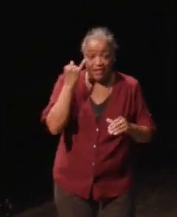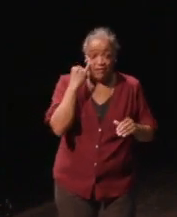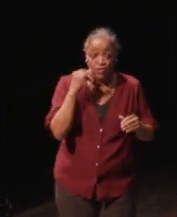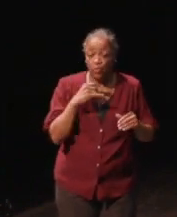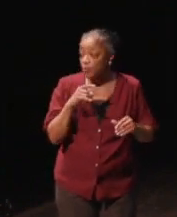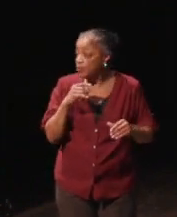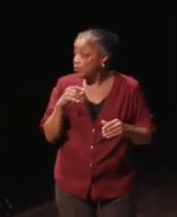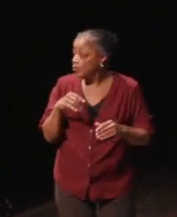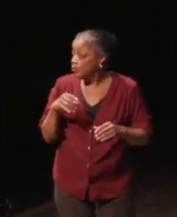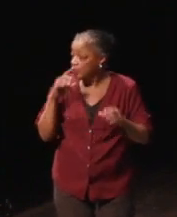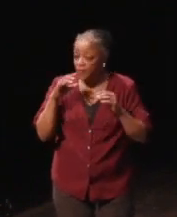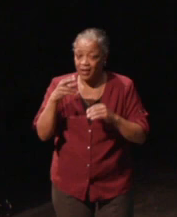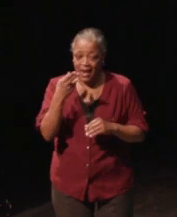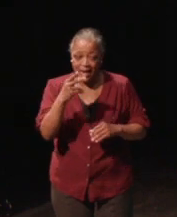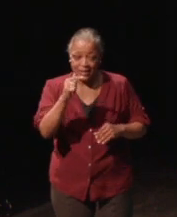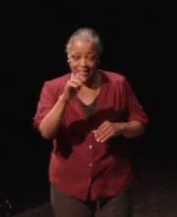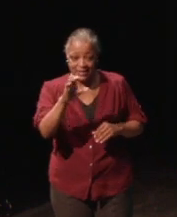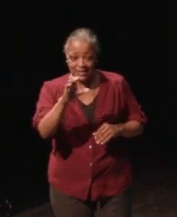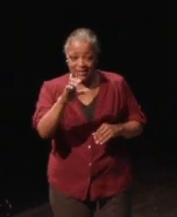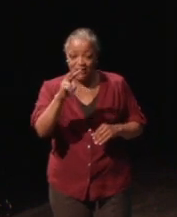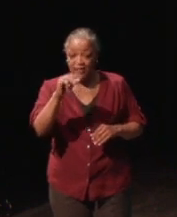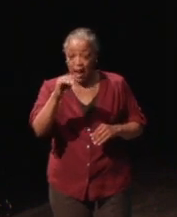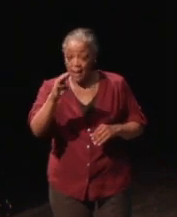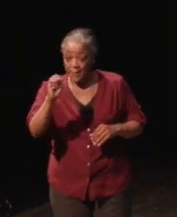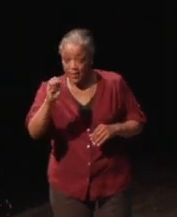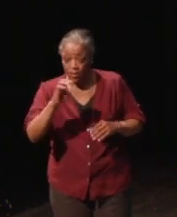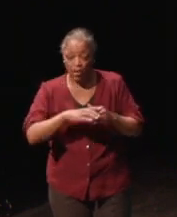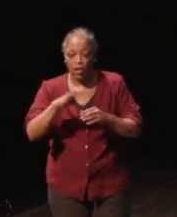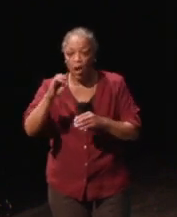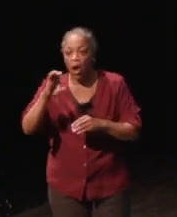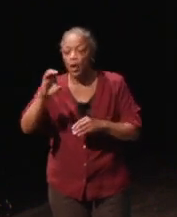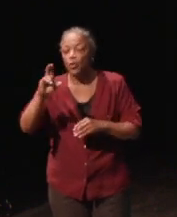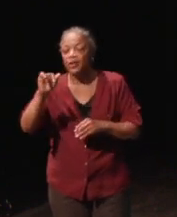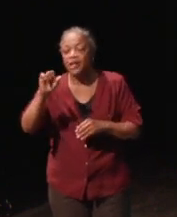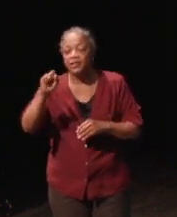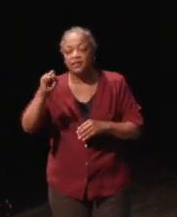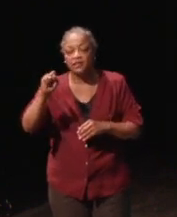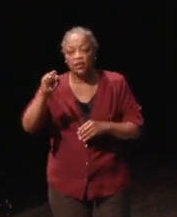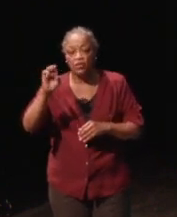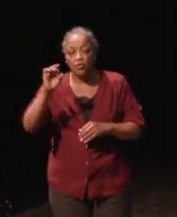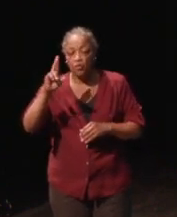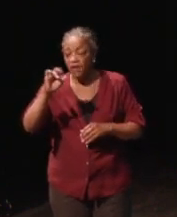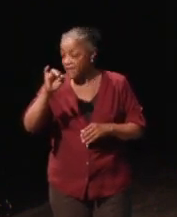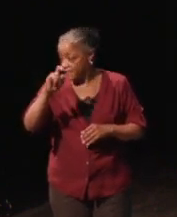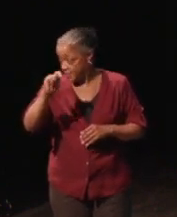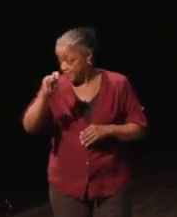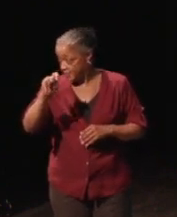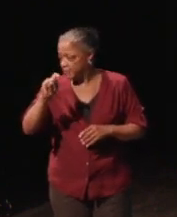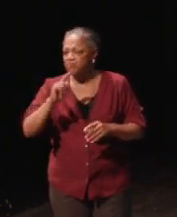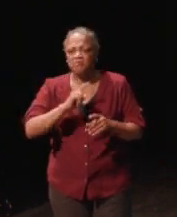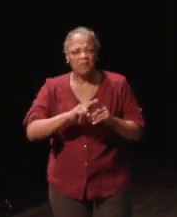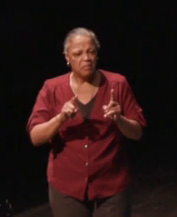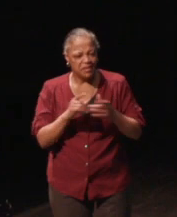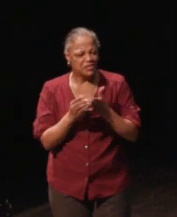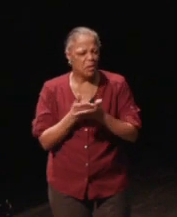on like HTC Vive or an Oculus Rift, but it's alright and